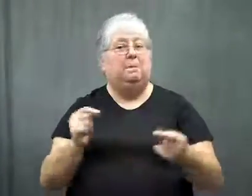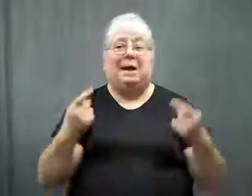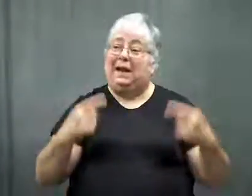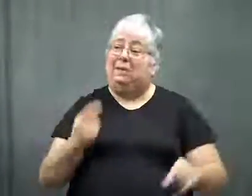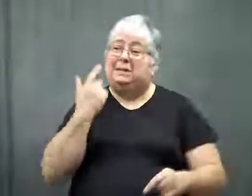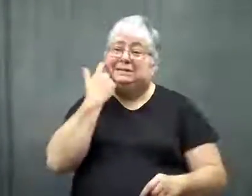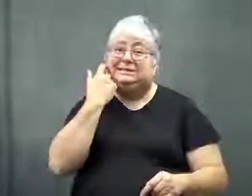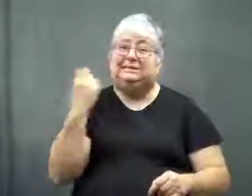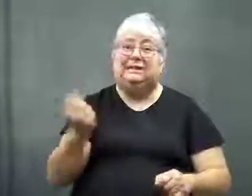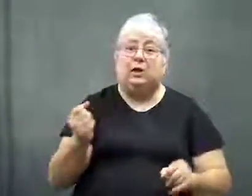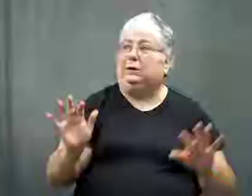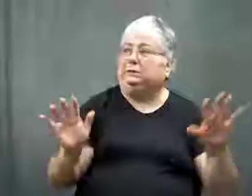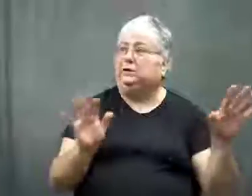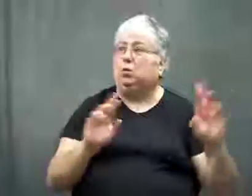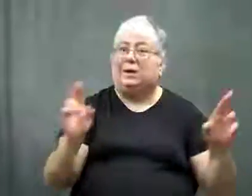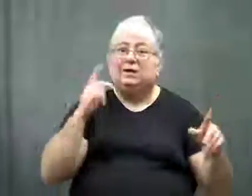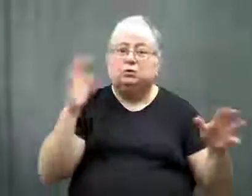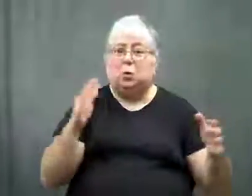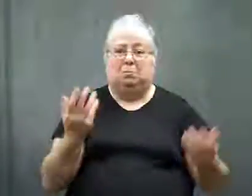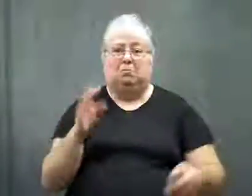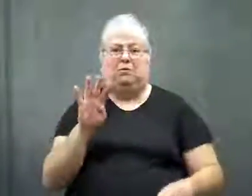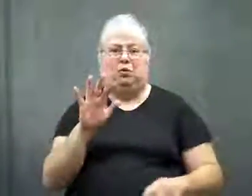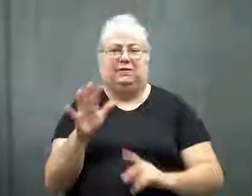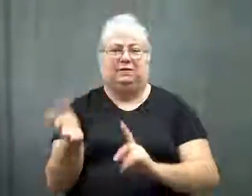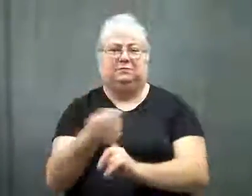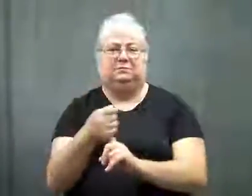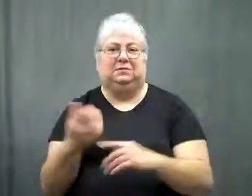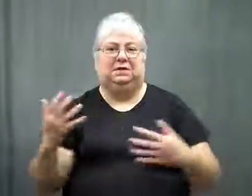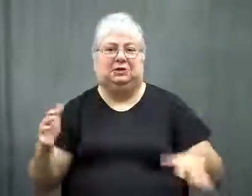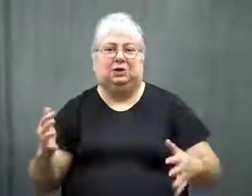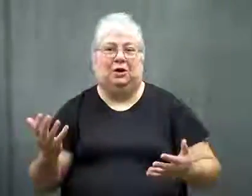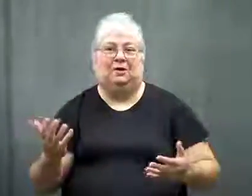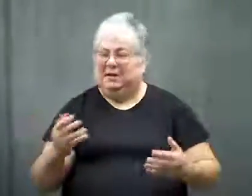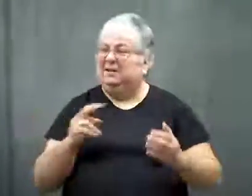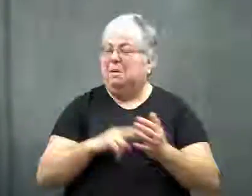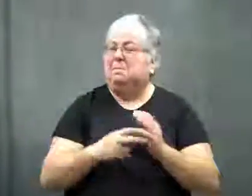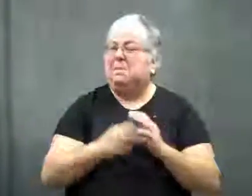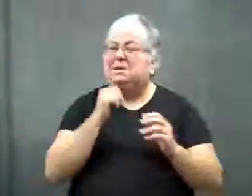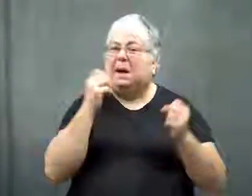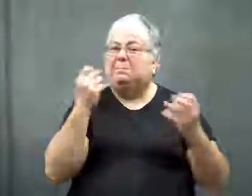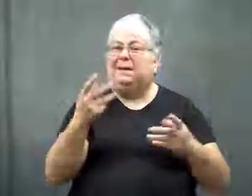This past Saturday, while people were getting ready for the storm, only 45 arrests were made.